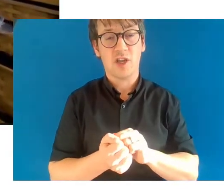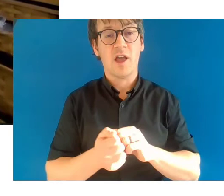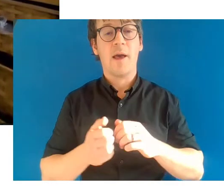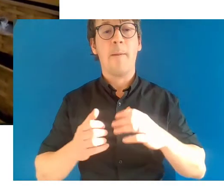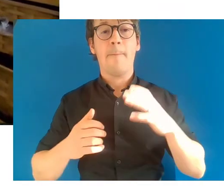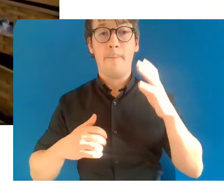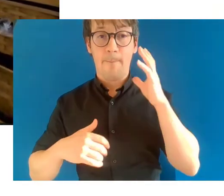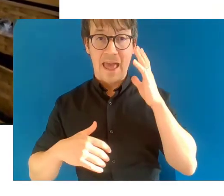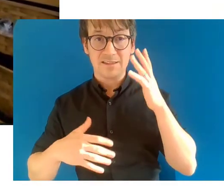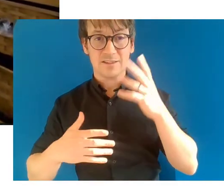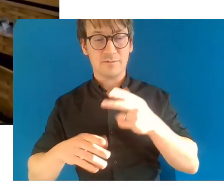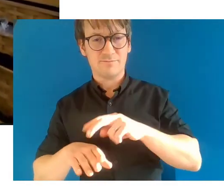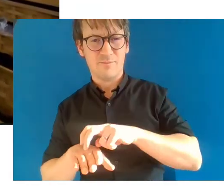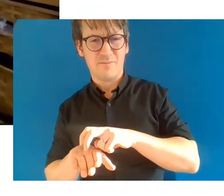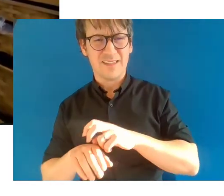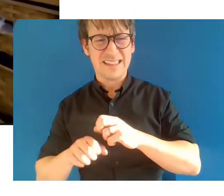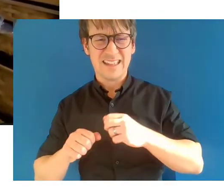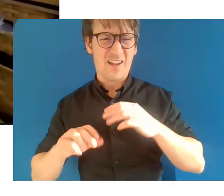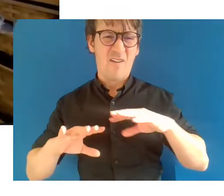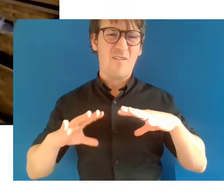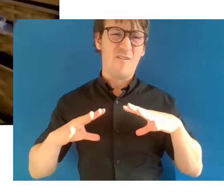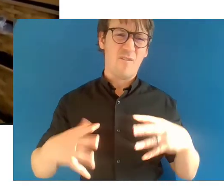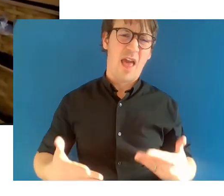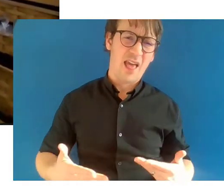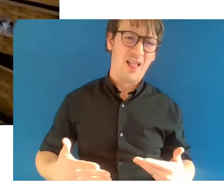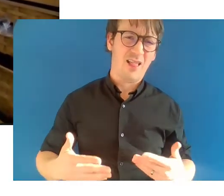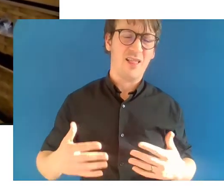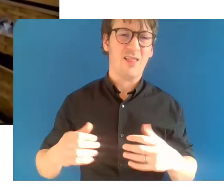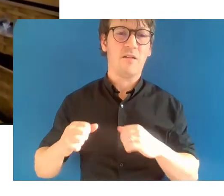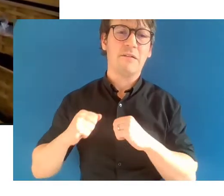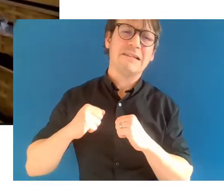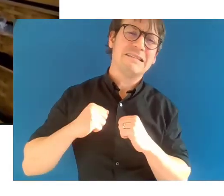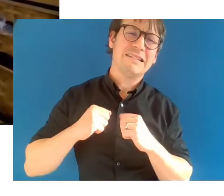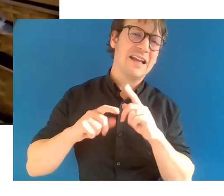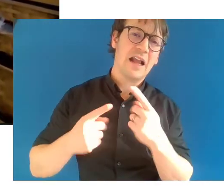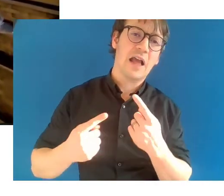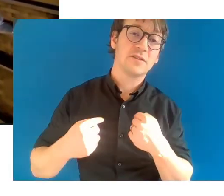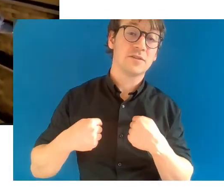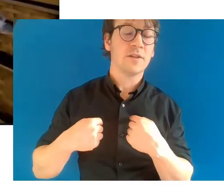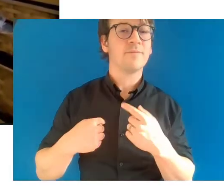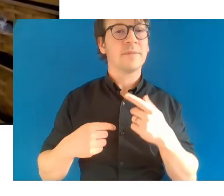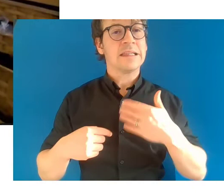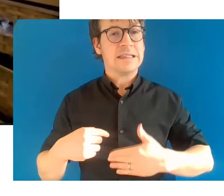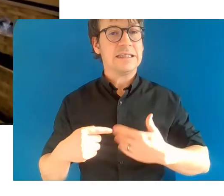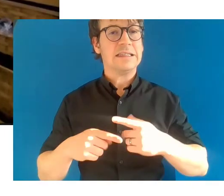around or turn in bed if I was too frail to move, then it's clear that a different type